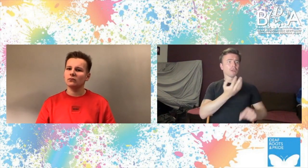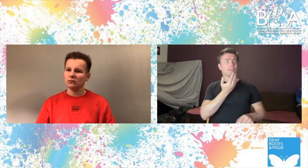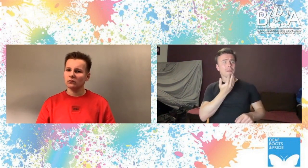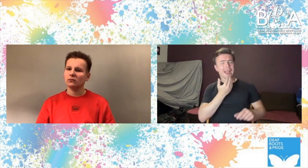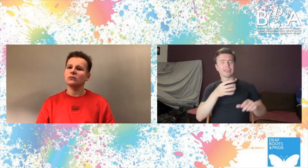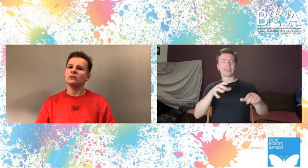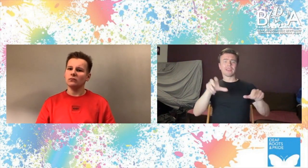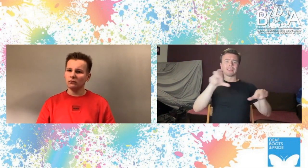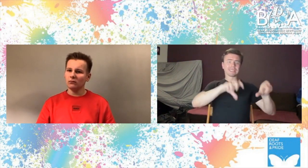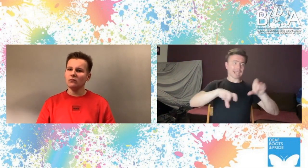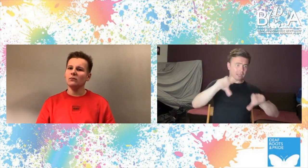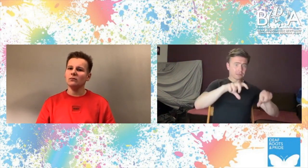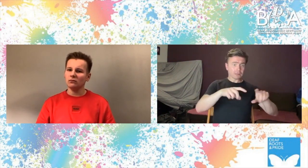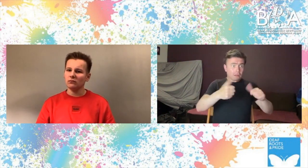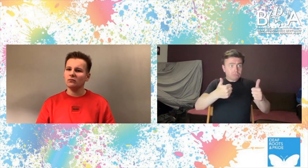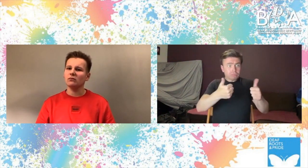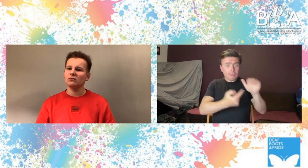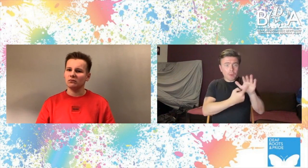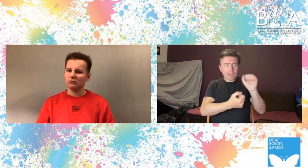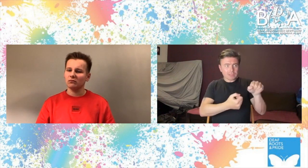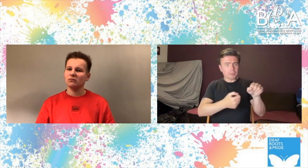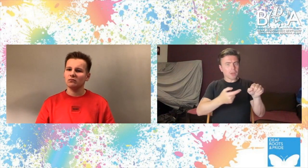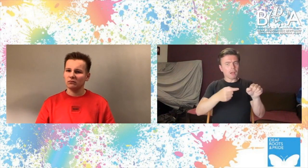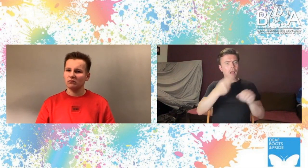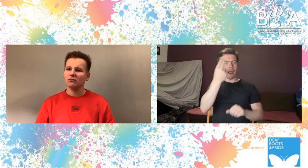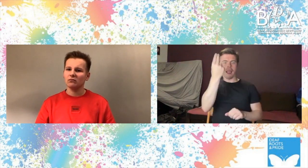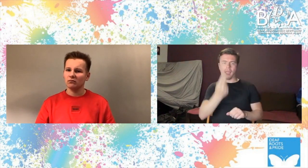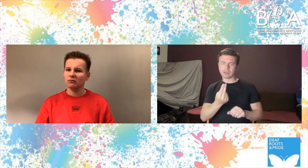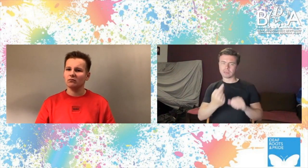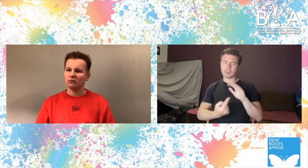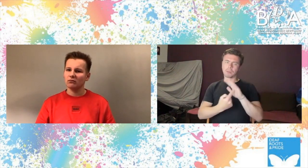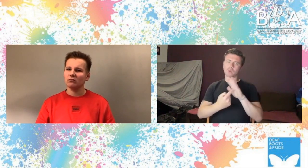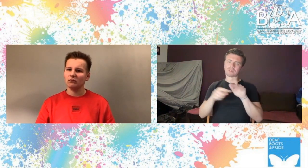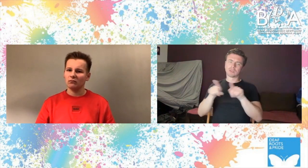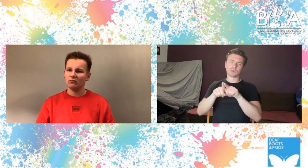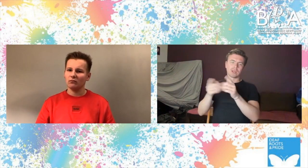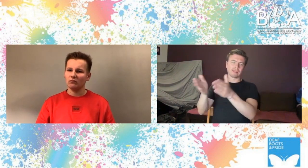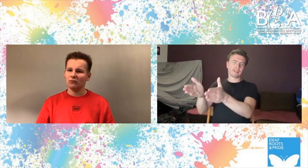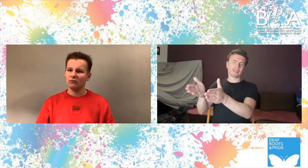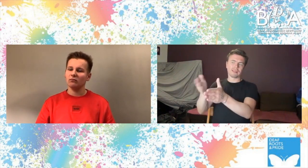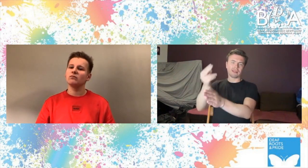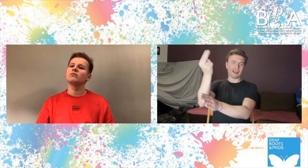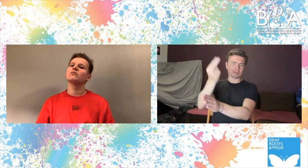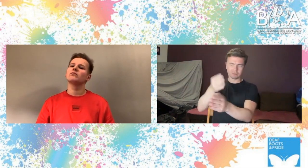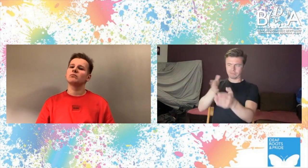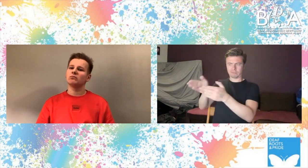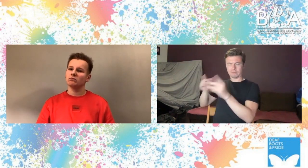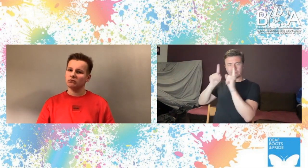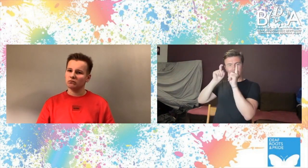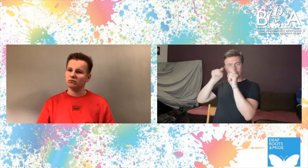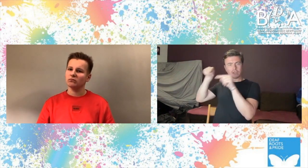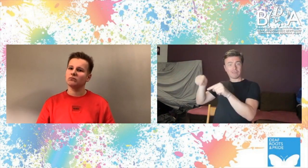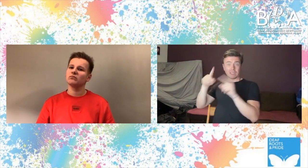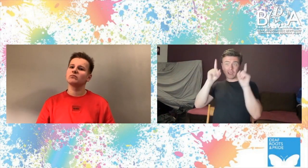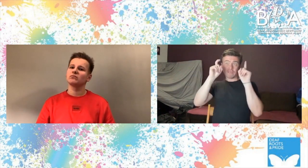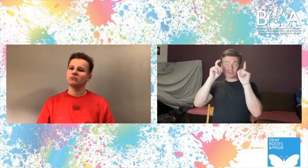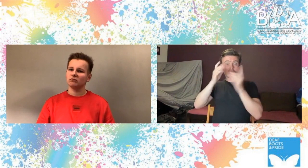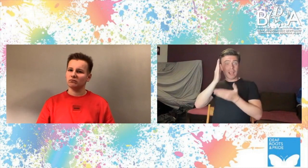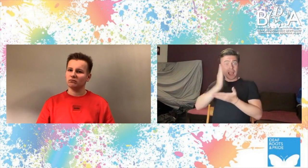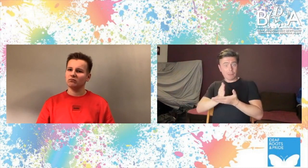maths, science, etc., but the arts are important too. I think that photography is